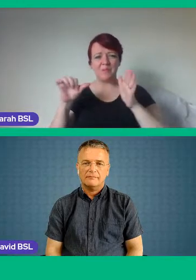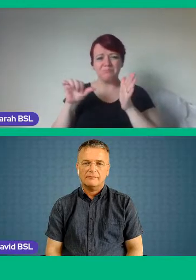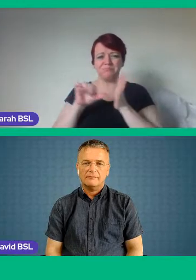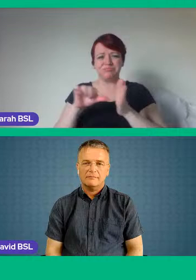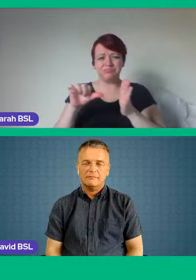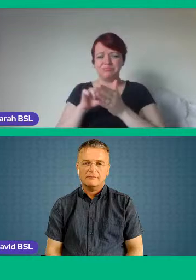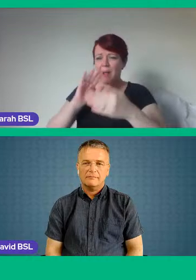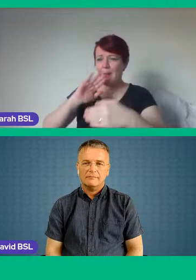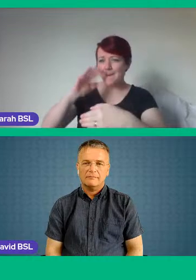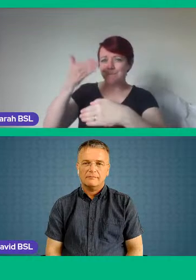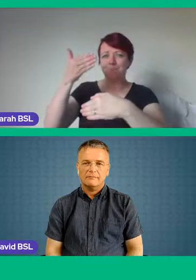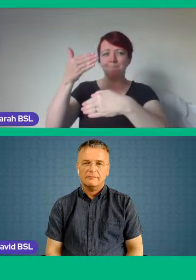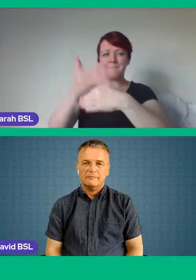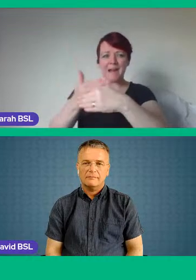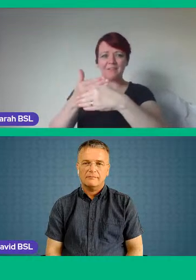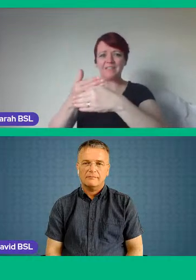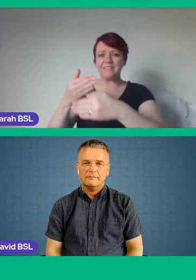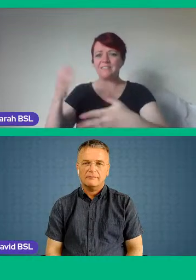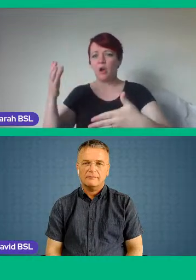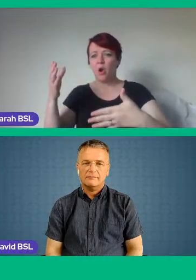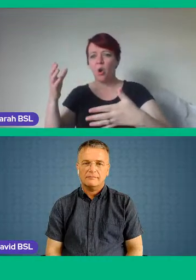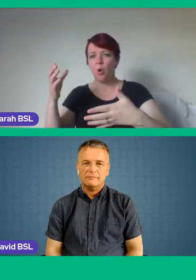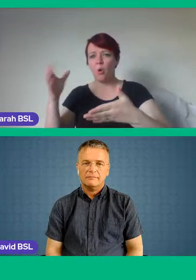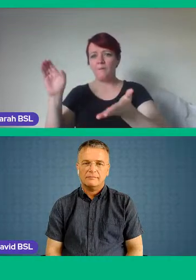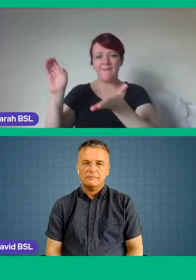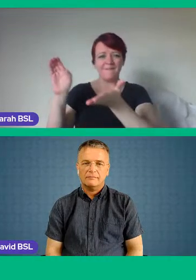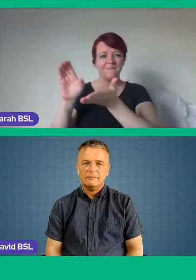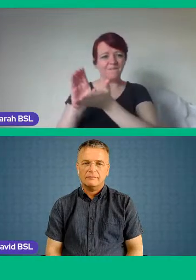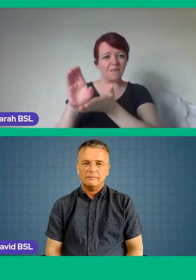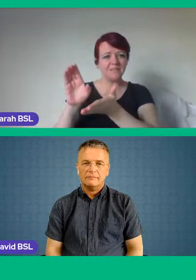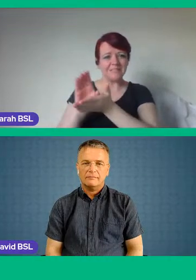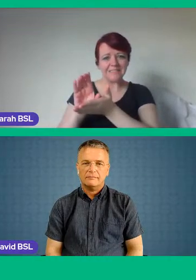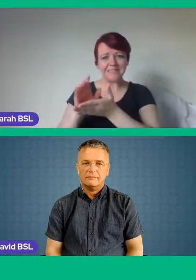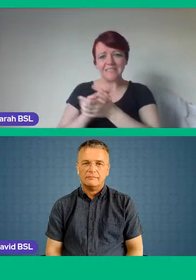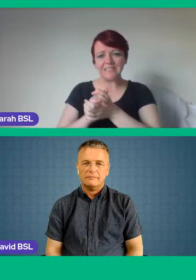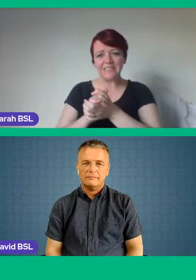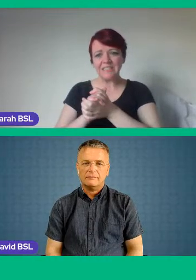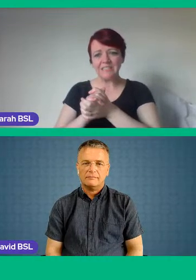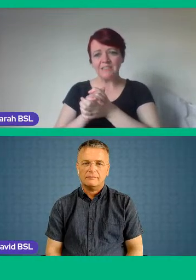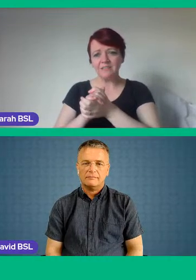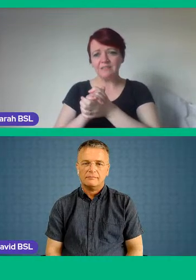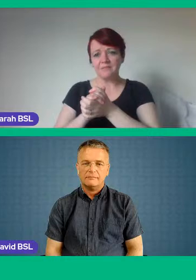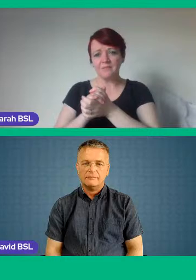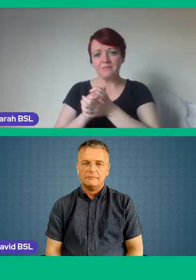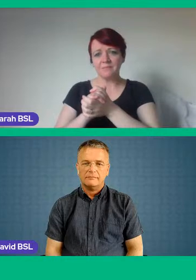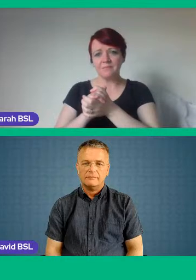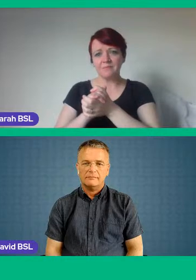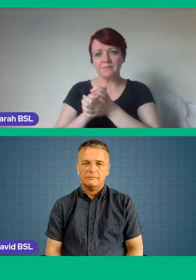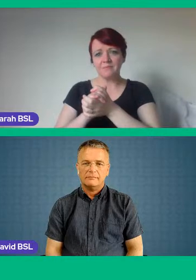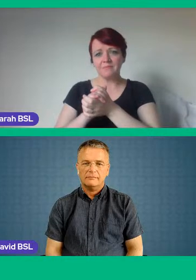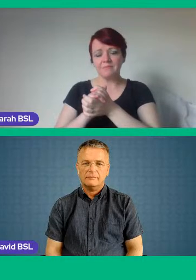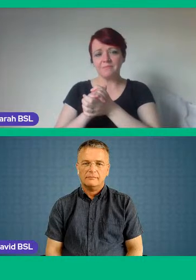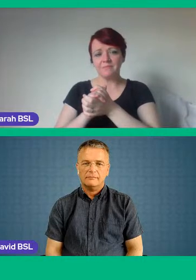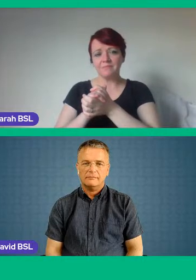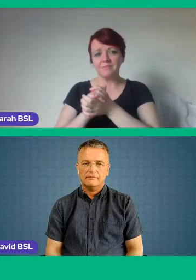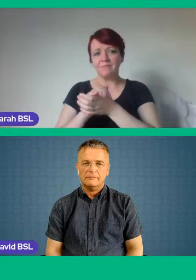funding criteria that often create obstacles around that intention?" Stop does anybody have any thoughts on that? So, your funding criteria doesn't